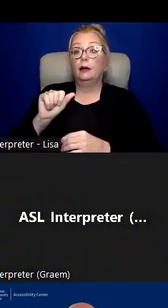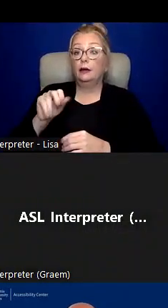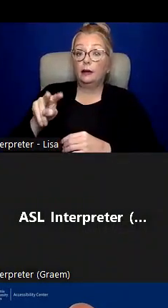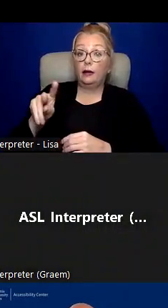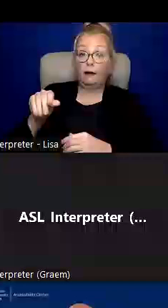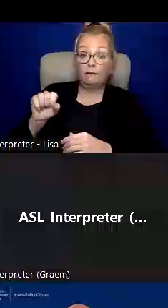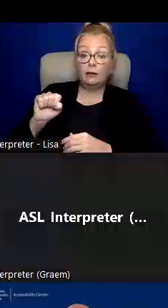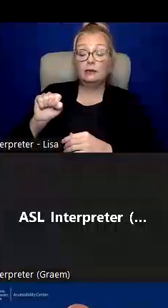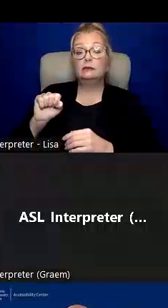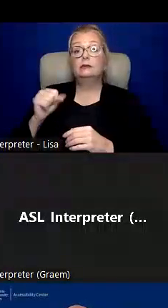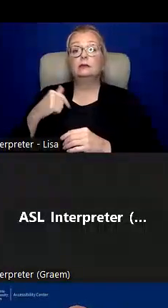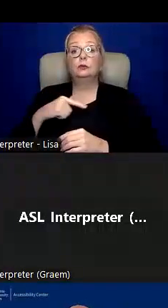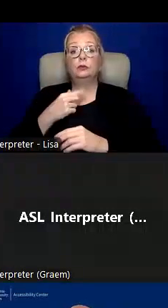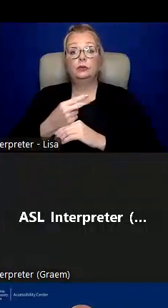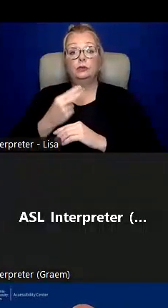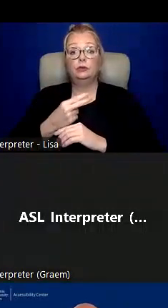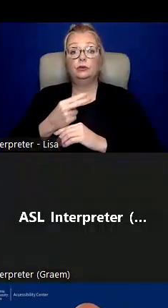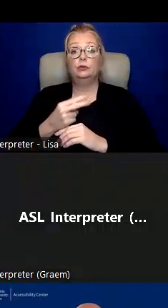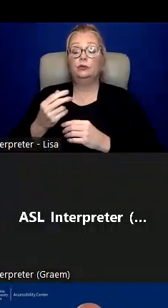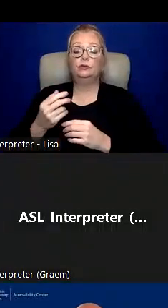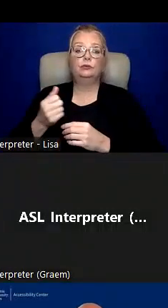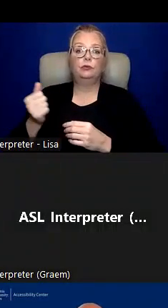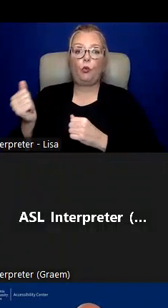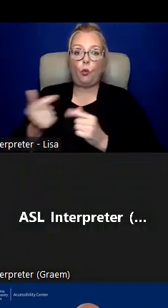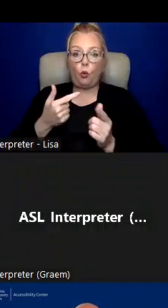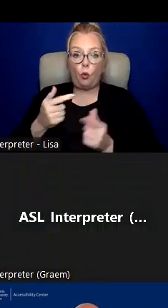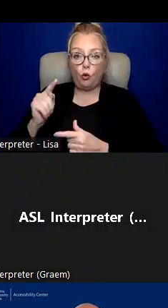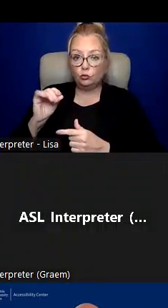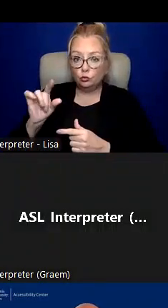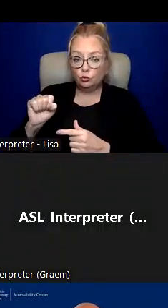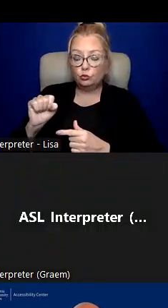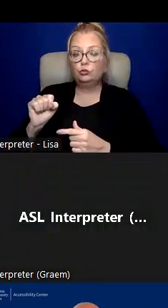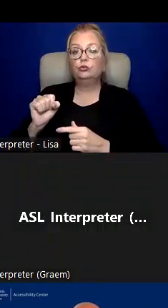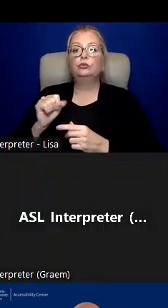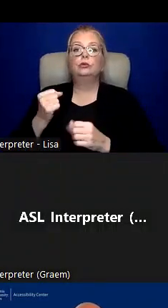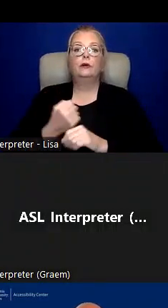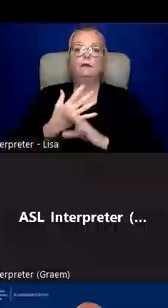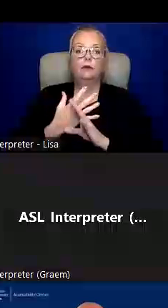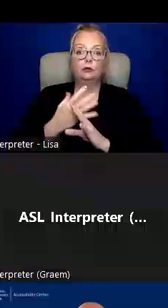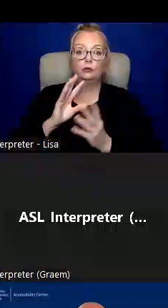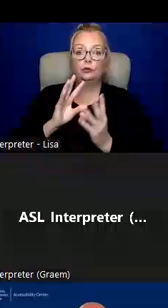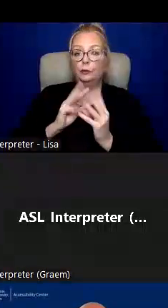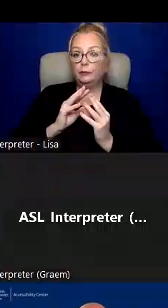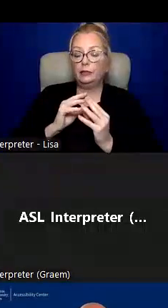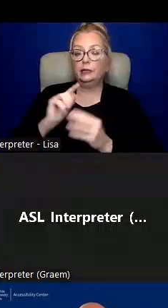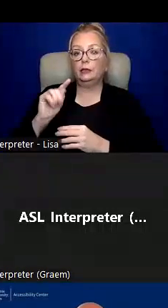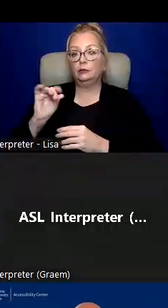tools within there, our online collaboration tools, our virtual meeting tools, et cetera.